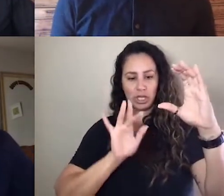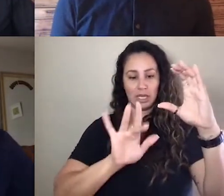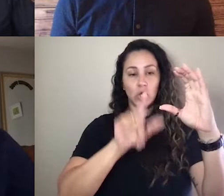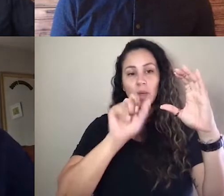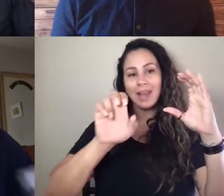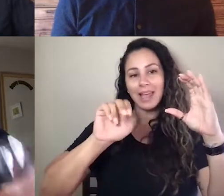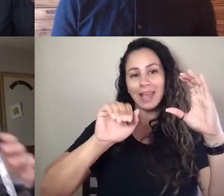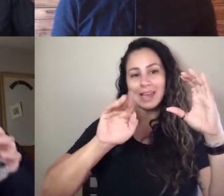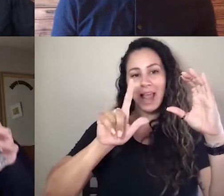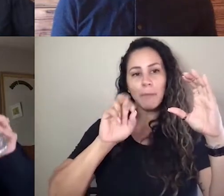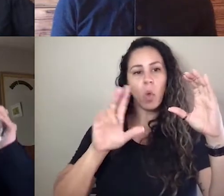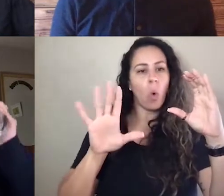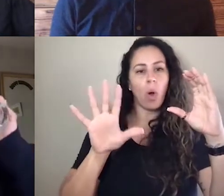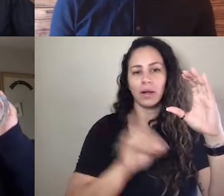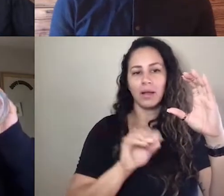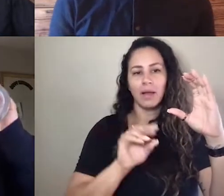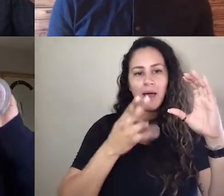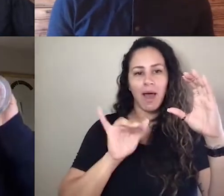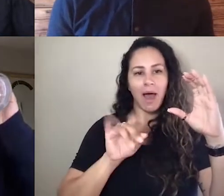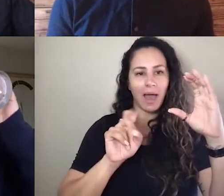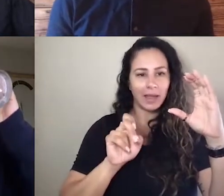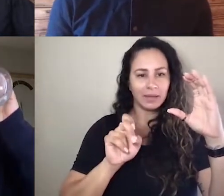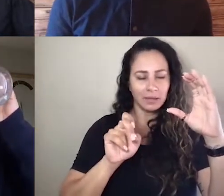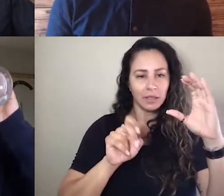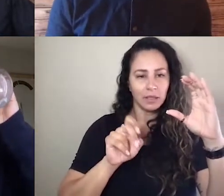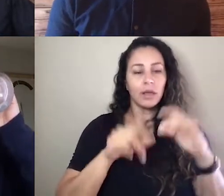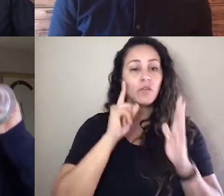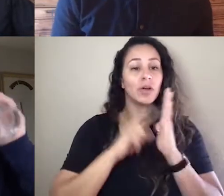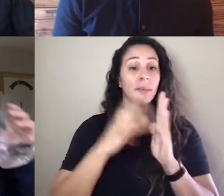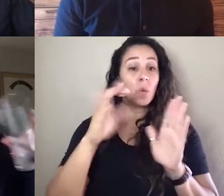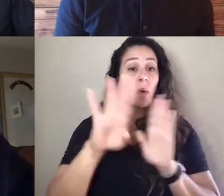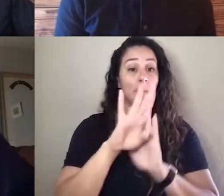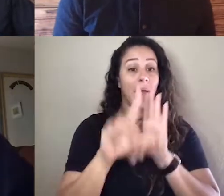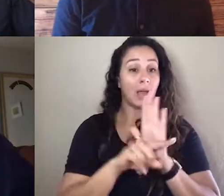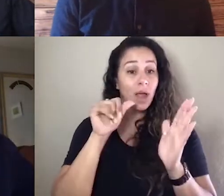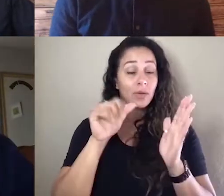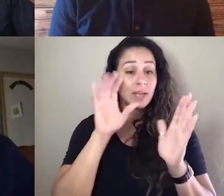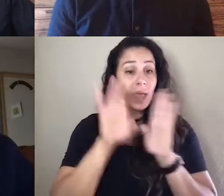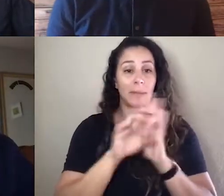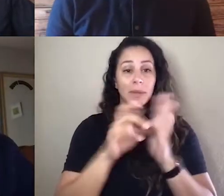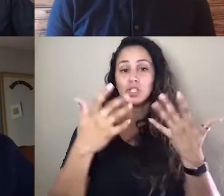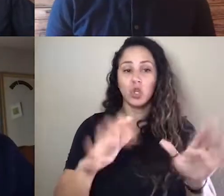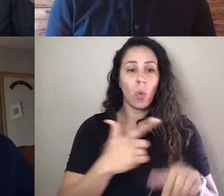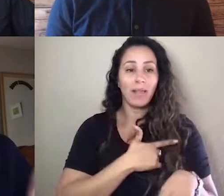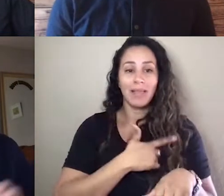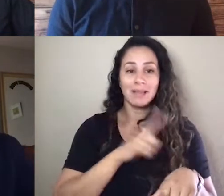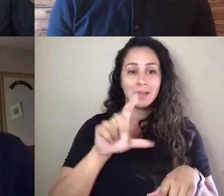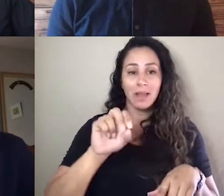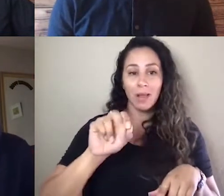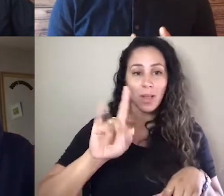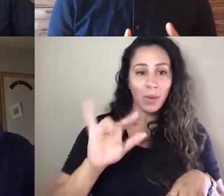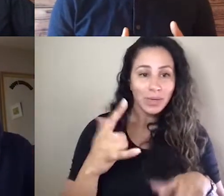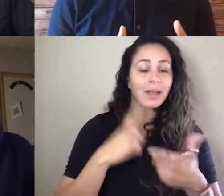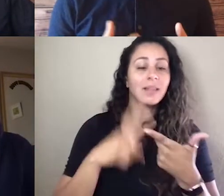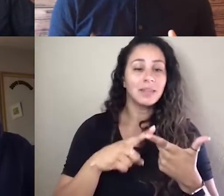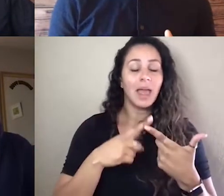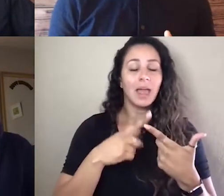IF YOU WANT TO USE IMAGE AS BACKGROUND IMAGE AND YOU DON'T WANT TO INCLUDE LAZY LOADING.